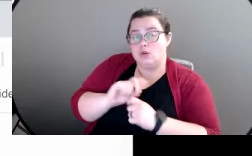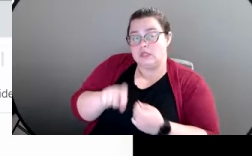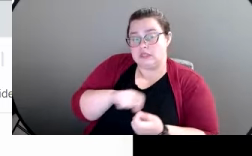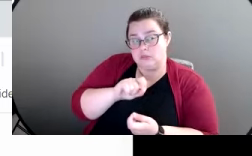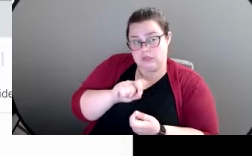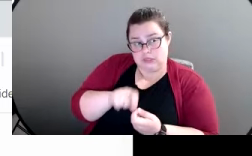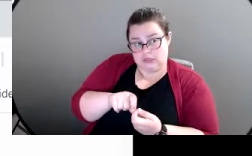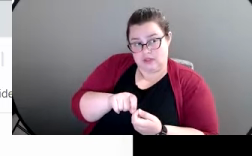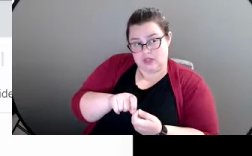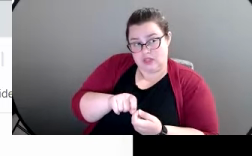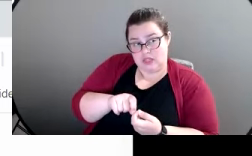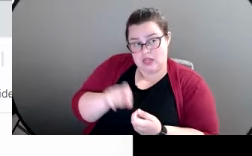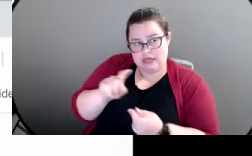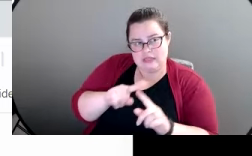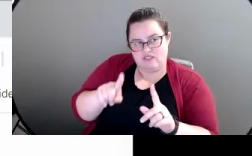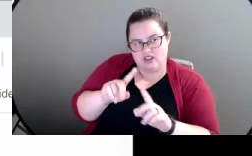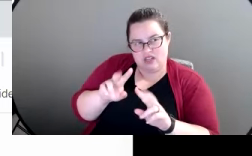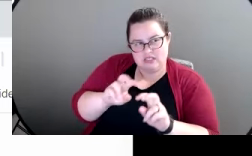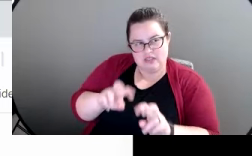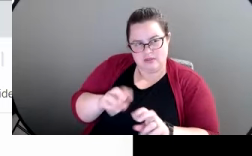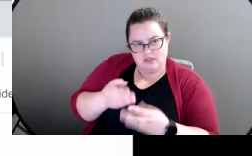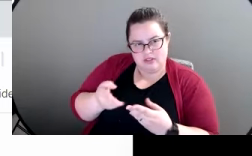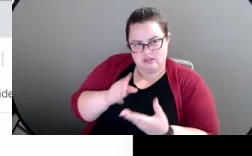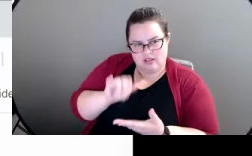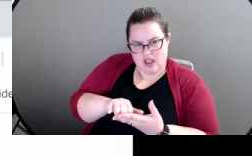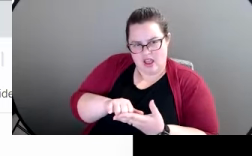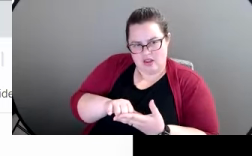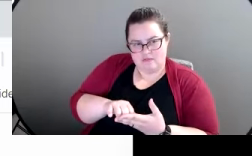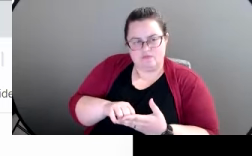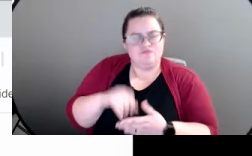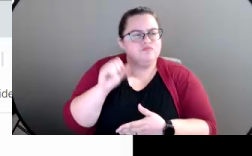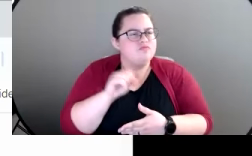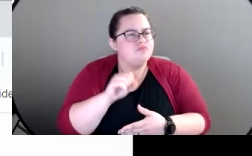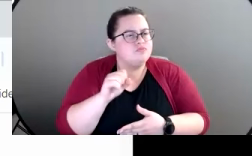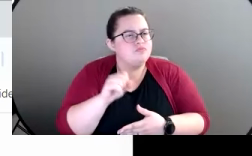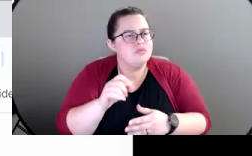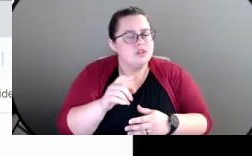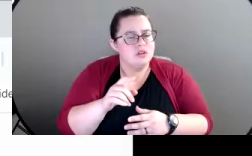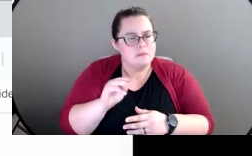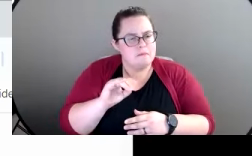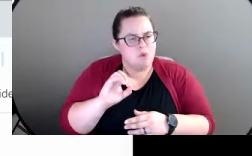different assessments and things like that. Yeah. Like different kind of, more resources that you can assign for your,